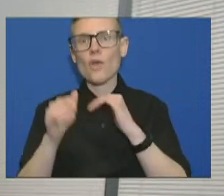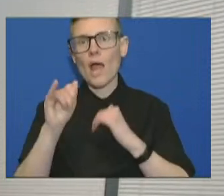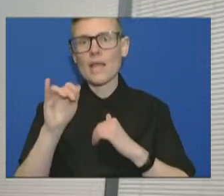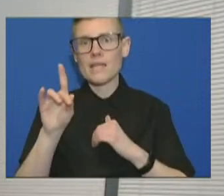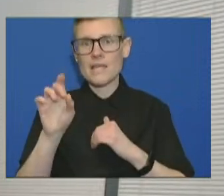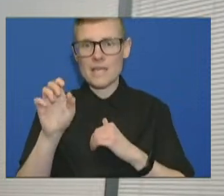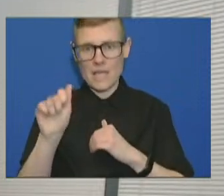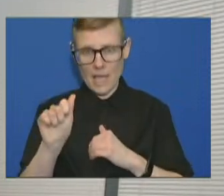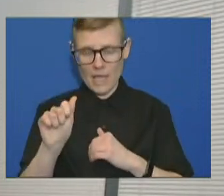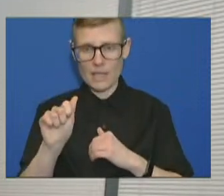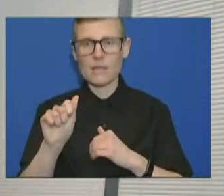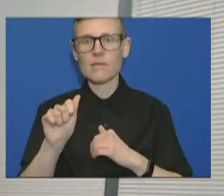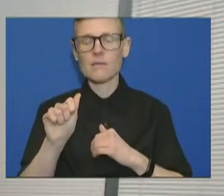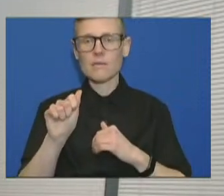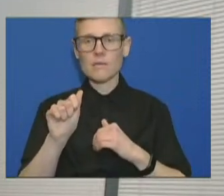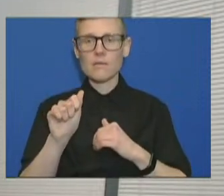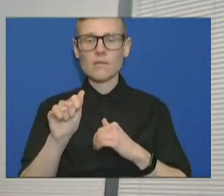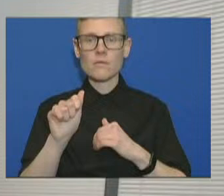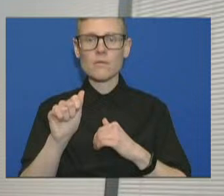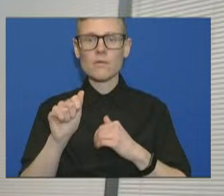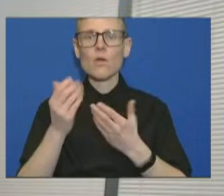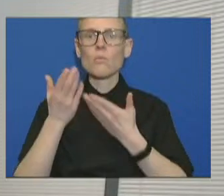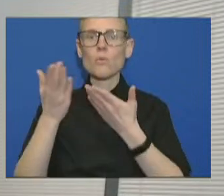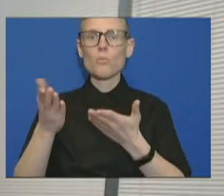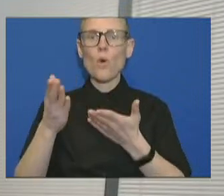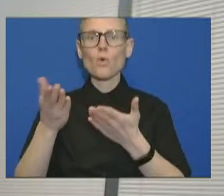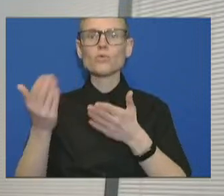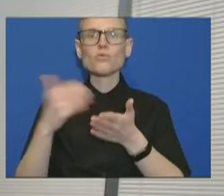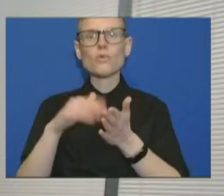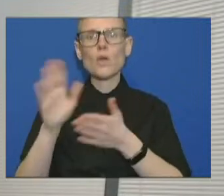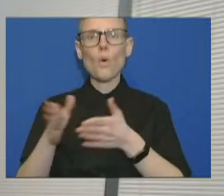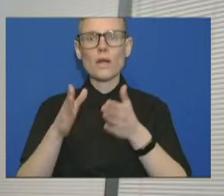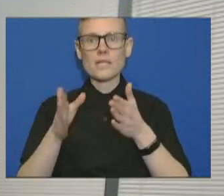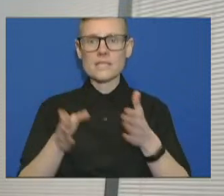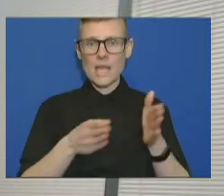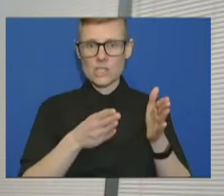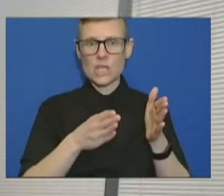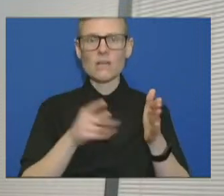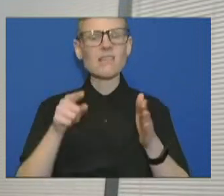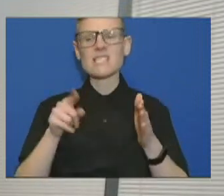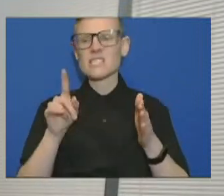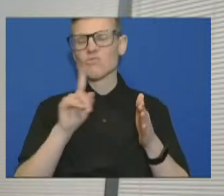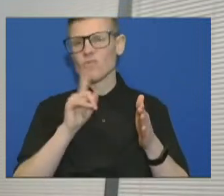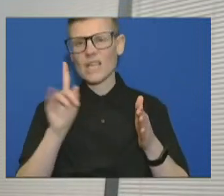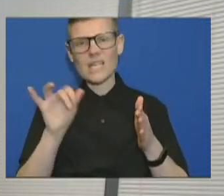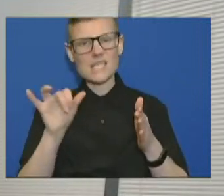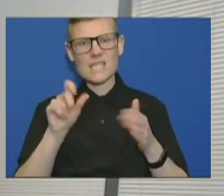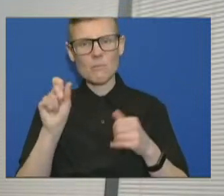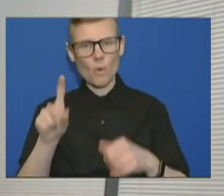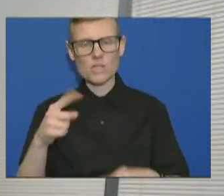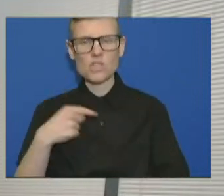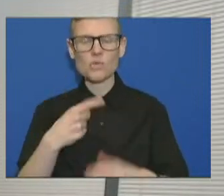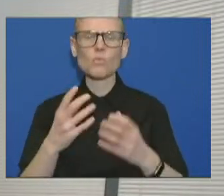C of Early Intervention for Special education. Okay under